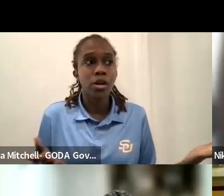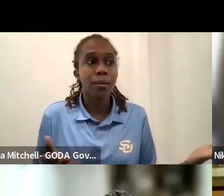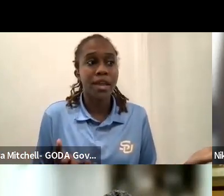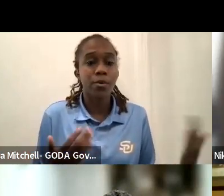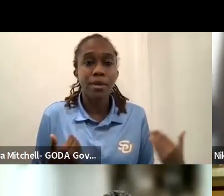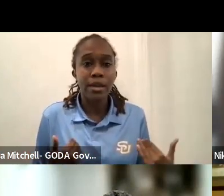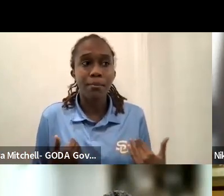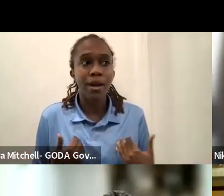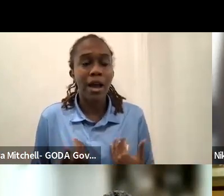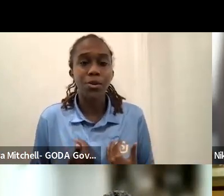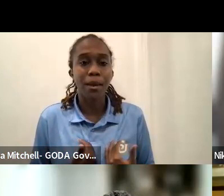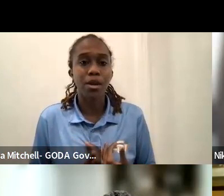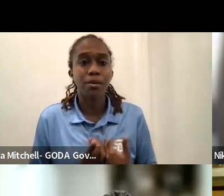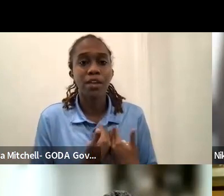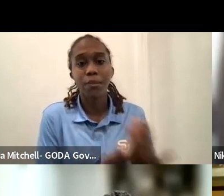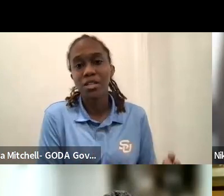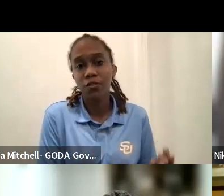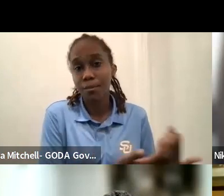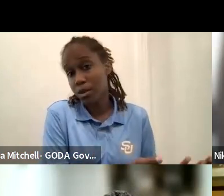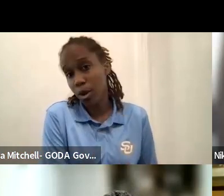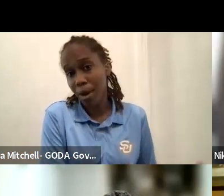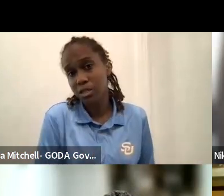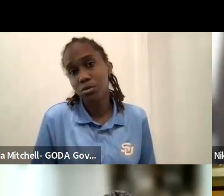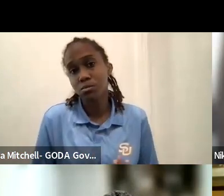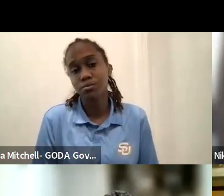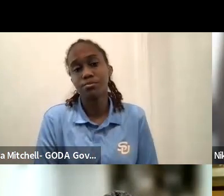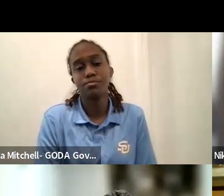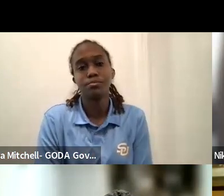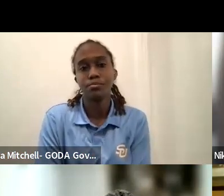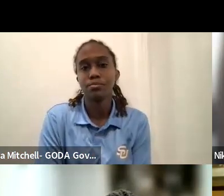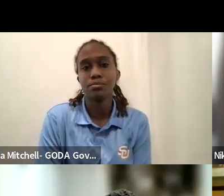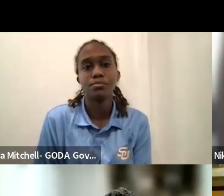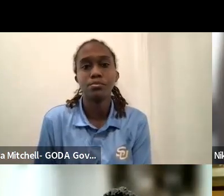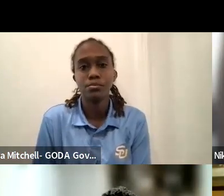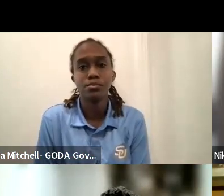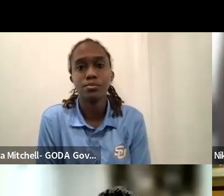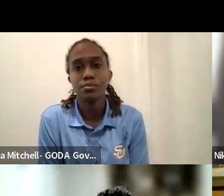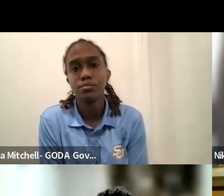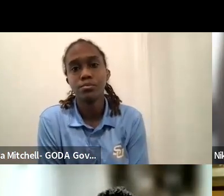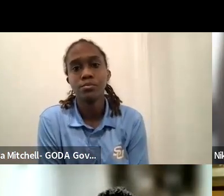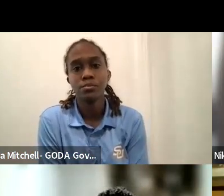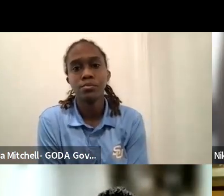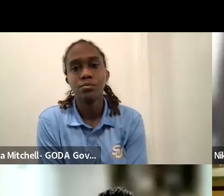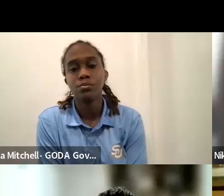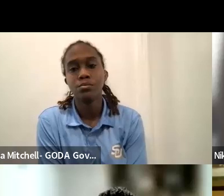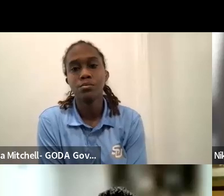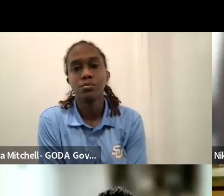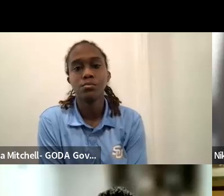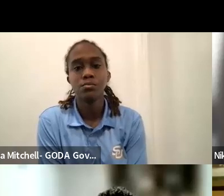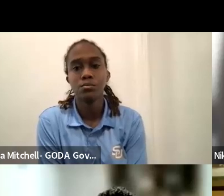May not know what to do or how to. Couldn't hear with me, but I should be able to commit to myself the best way possible.